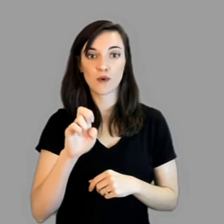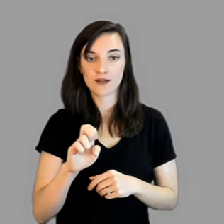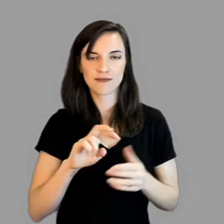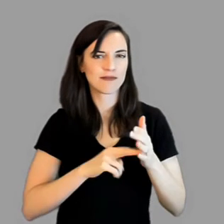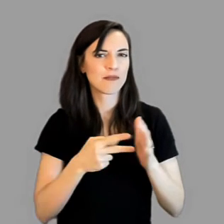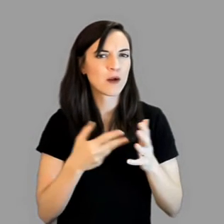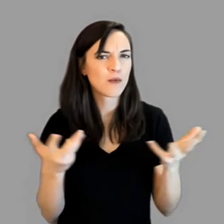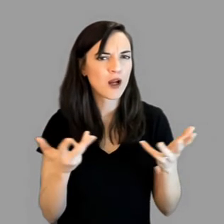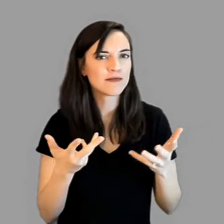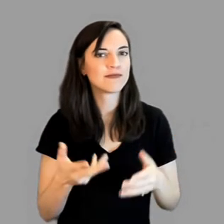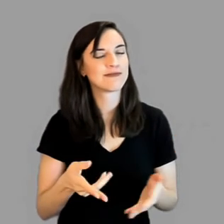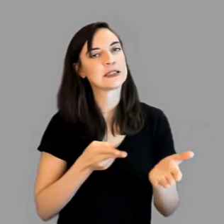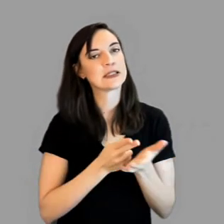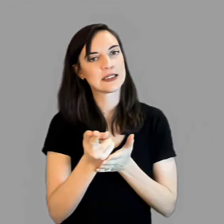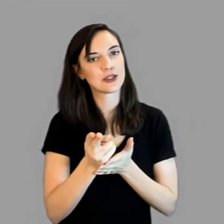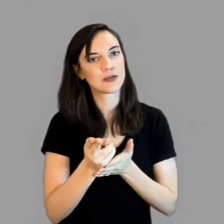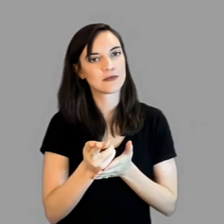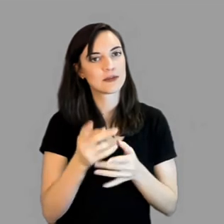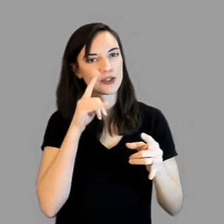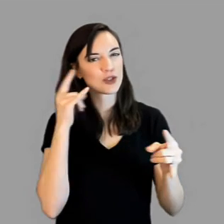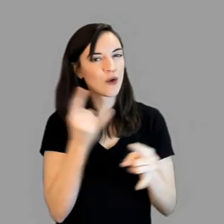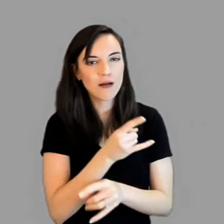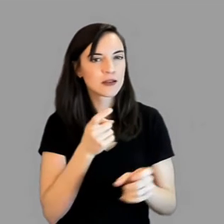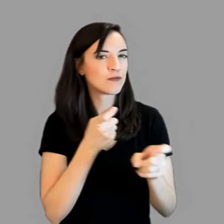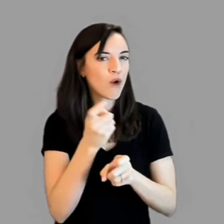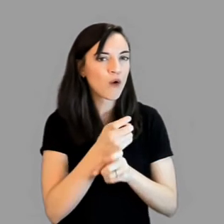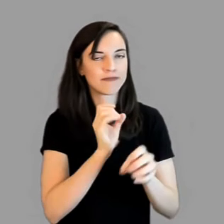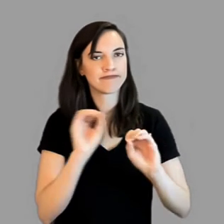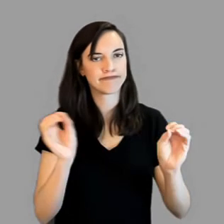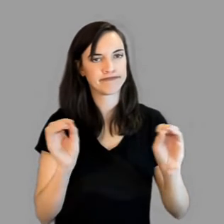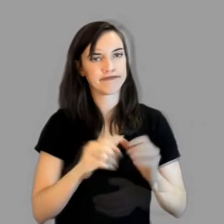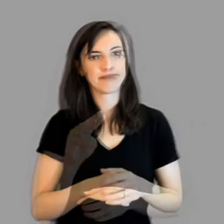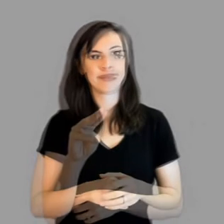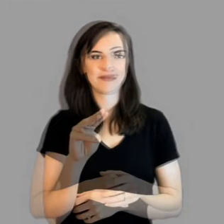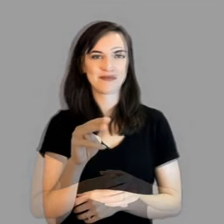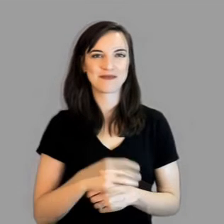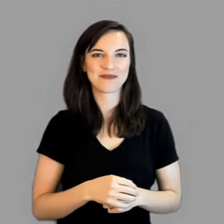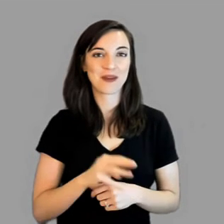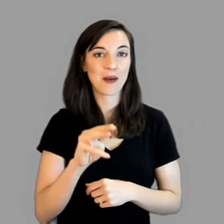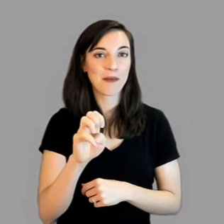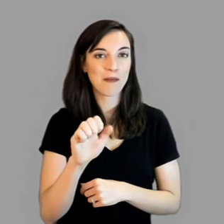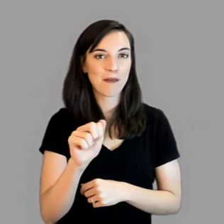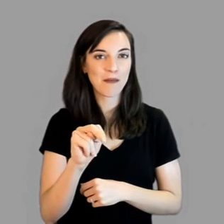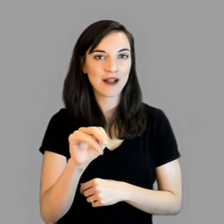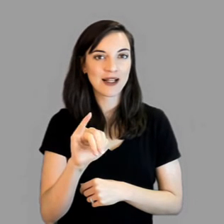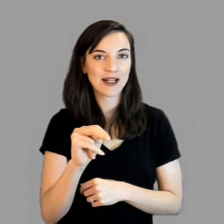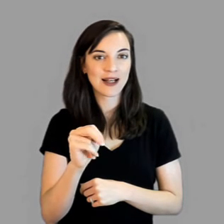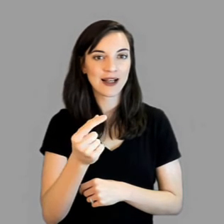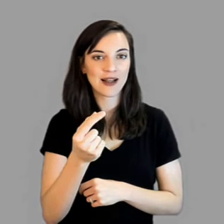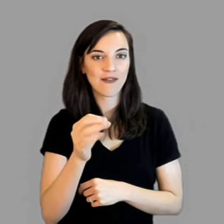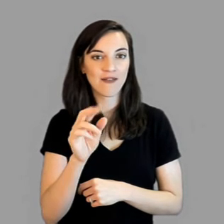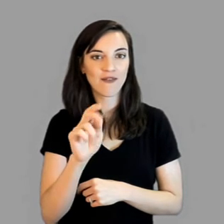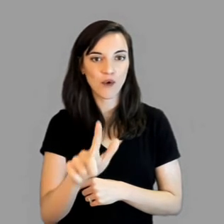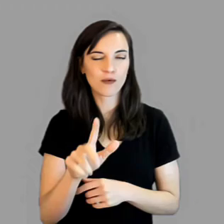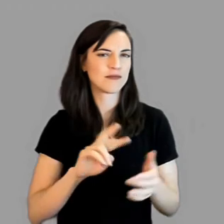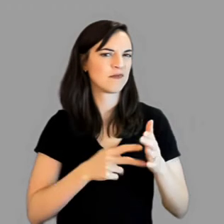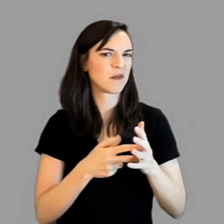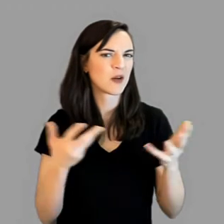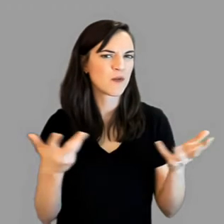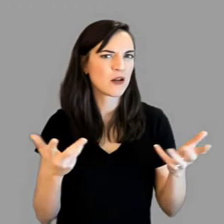[meaning with a sincere tone without sarcasm or joking], meaningful (meaning it is specific,